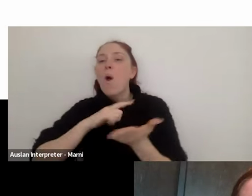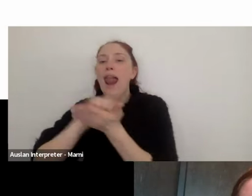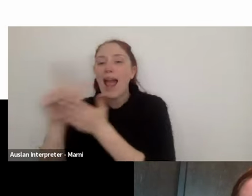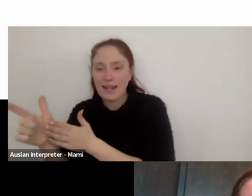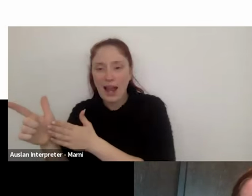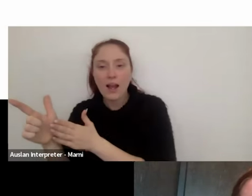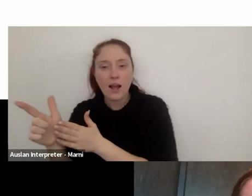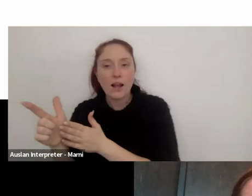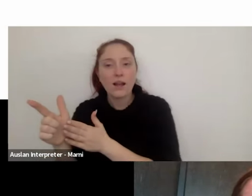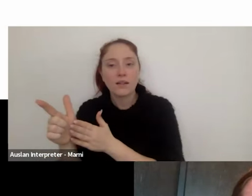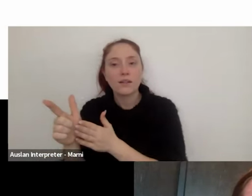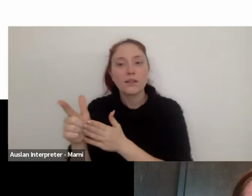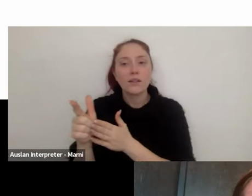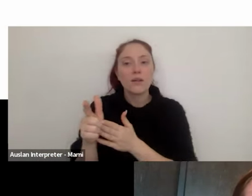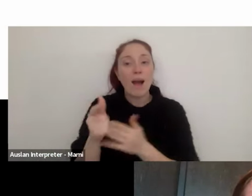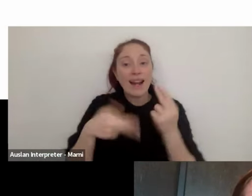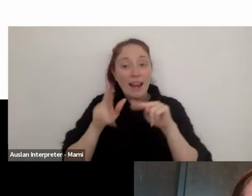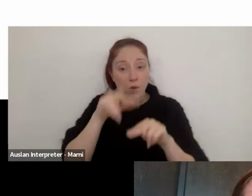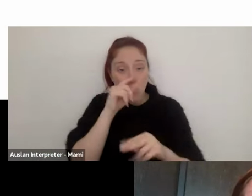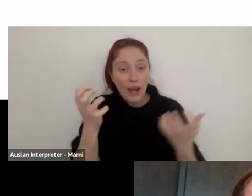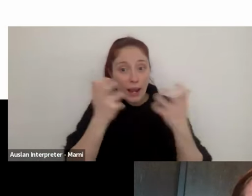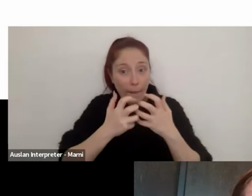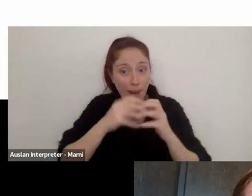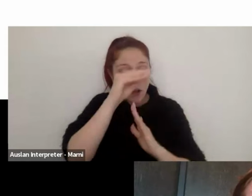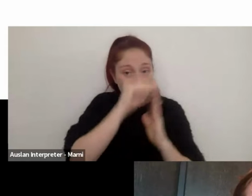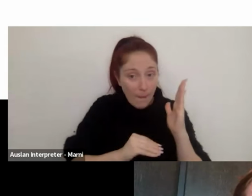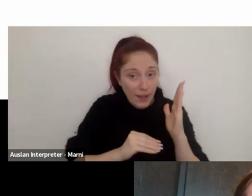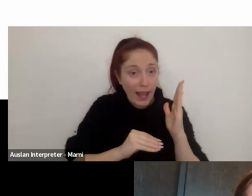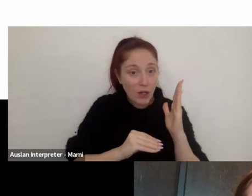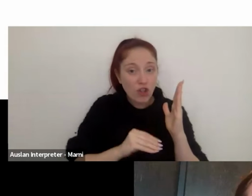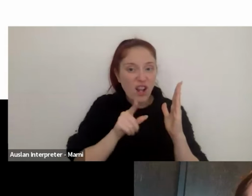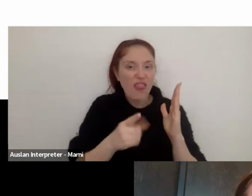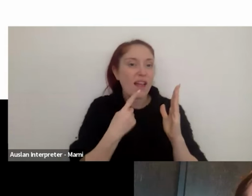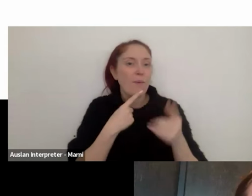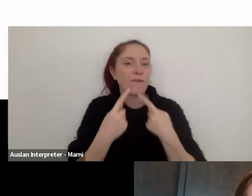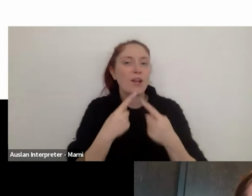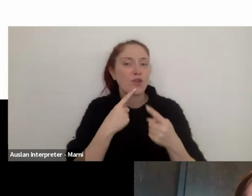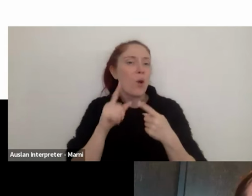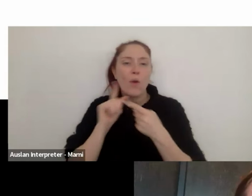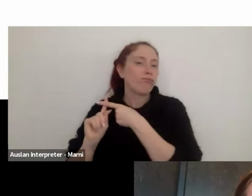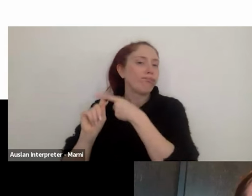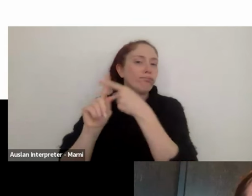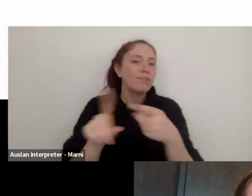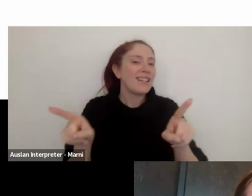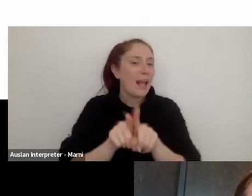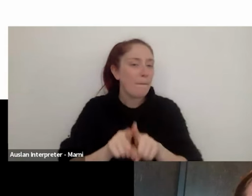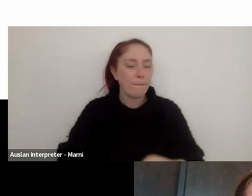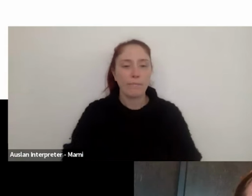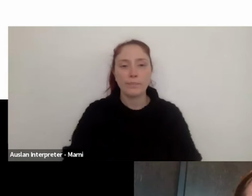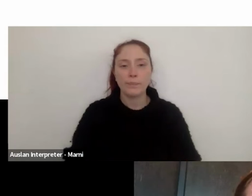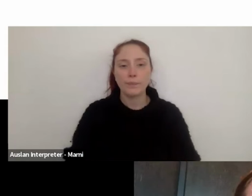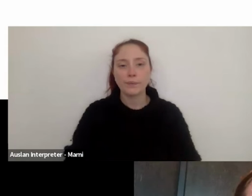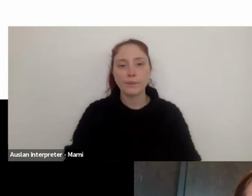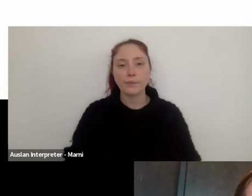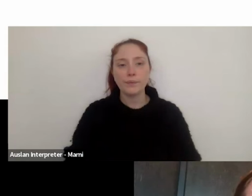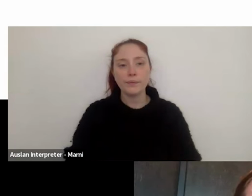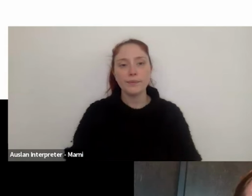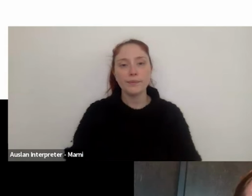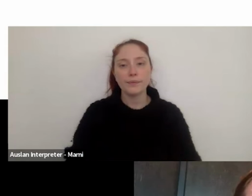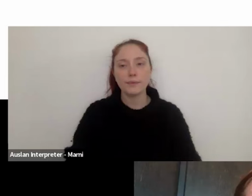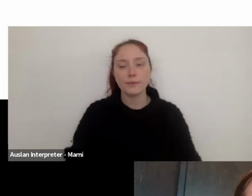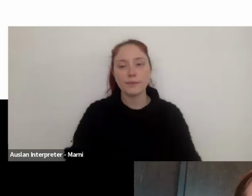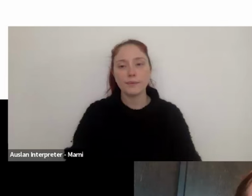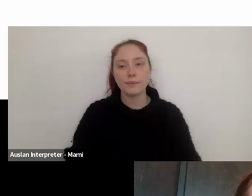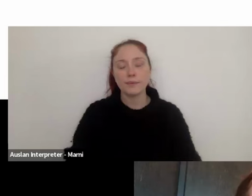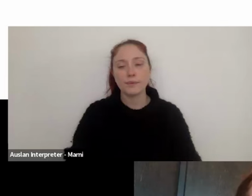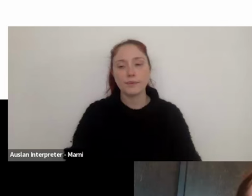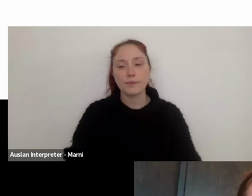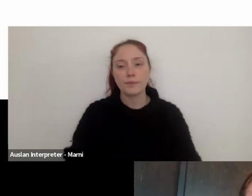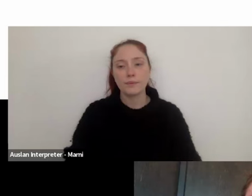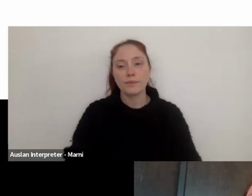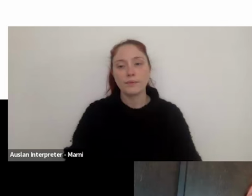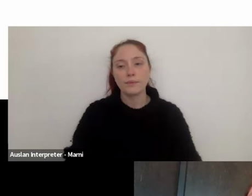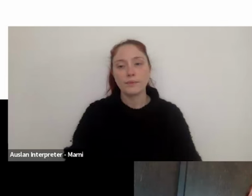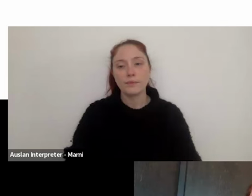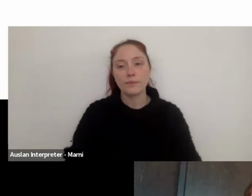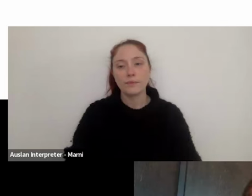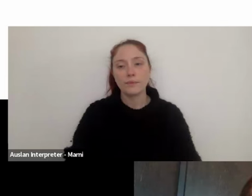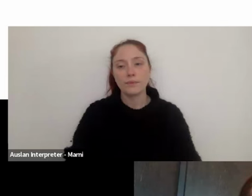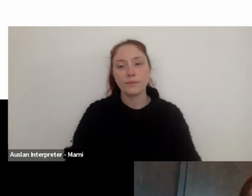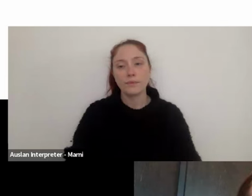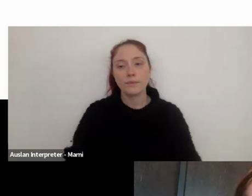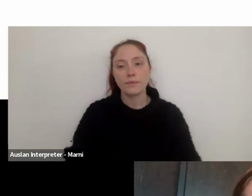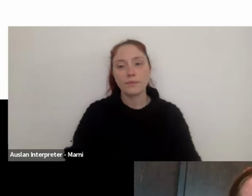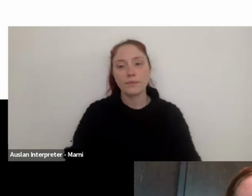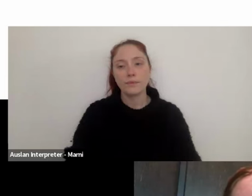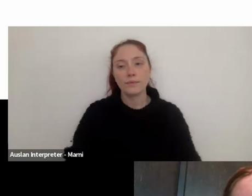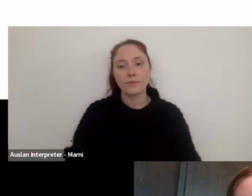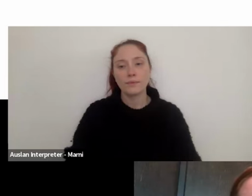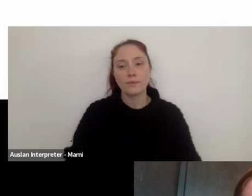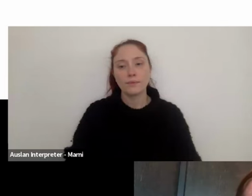assessment criteria that are already on the website will remain the same. I think